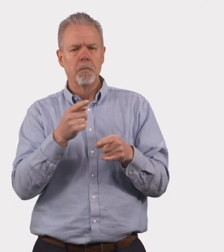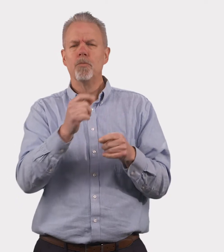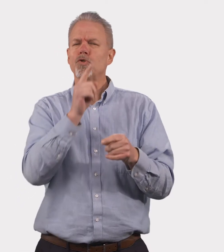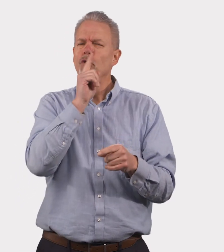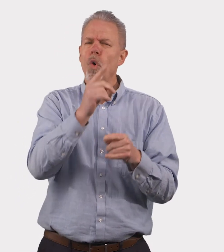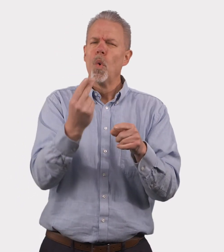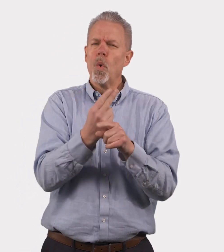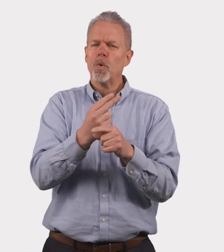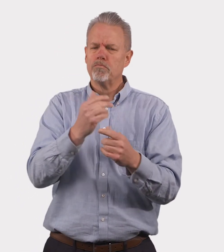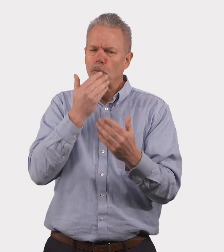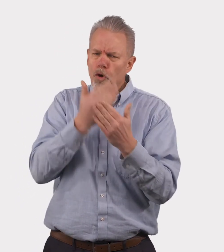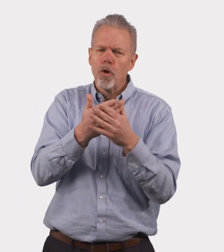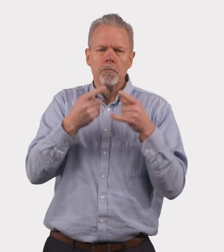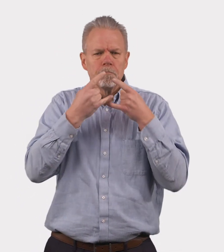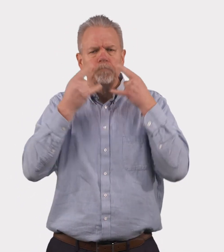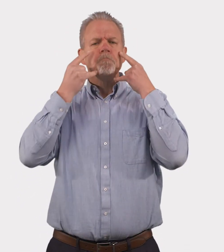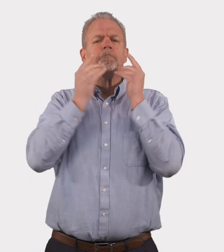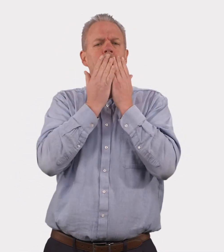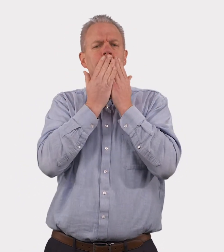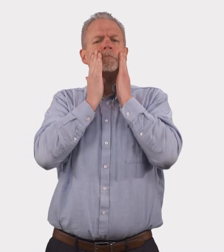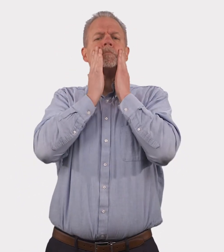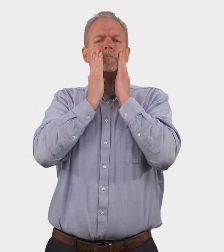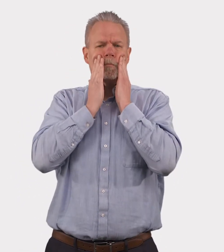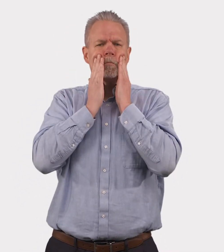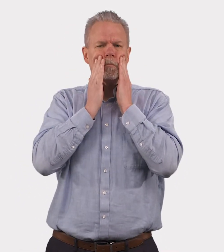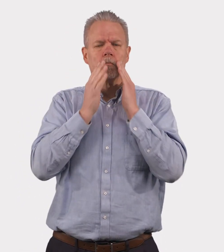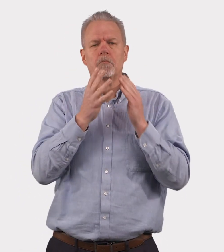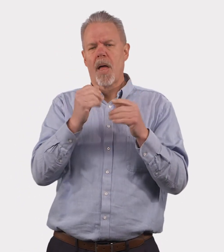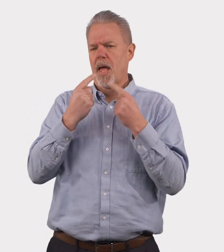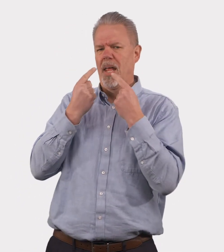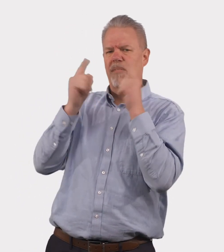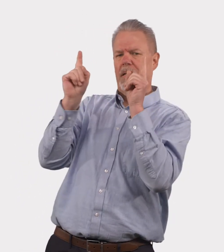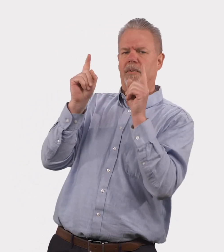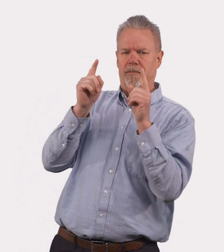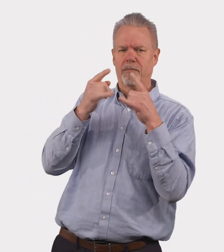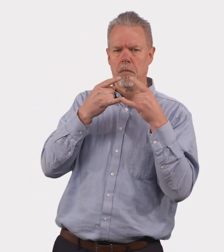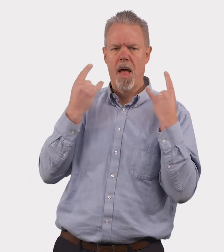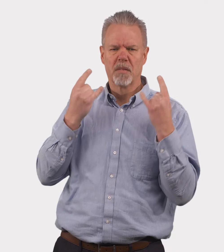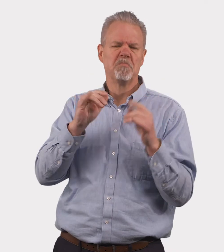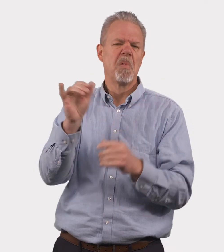When you do wear a mask, be sure to use a well-fitted and effective mask,